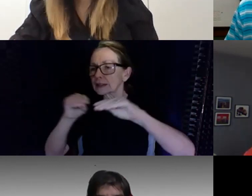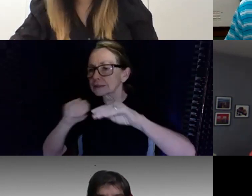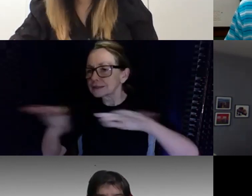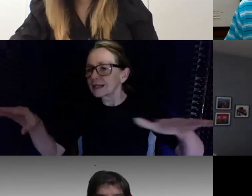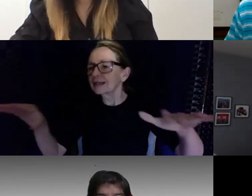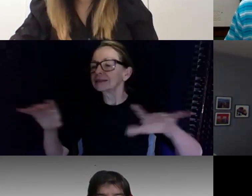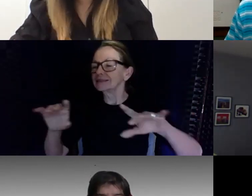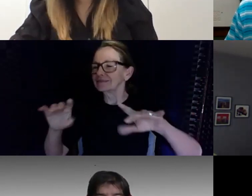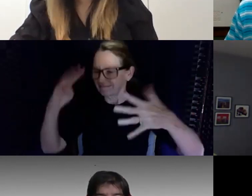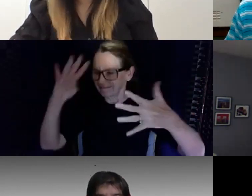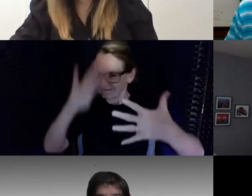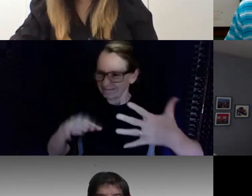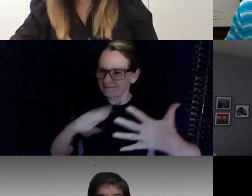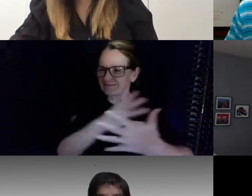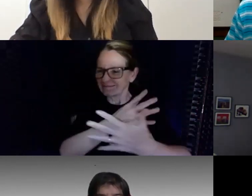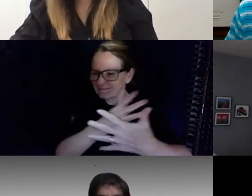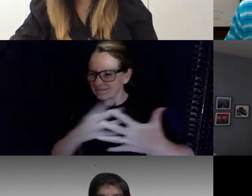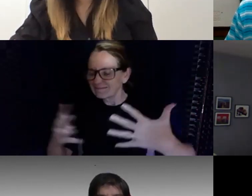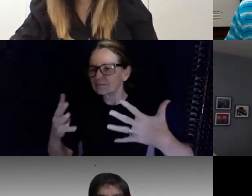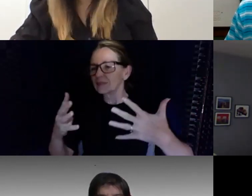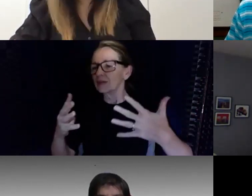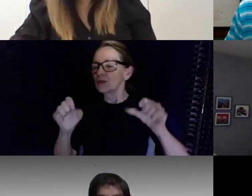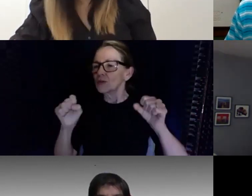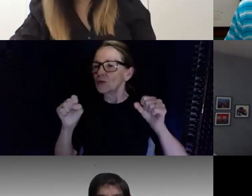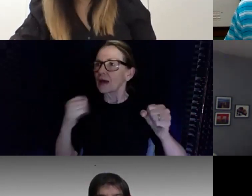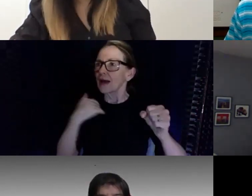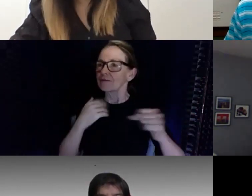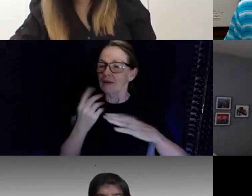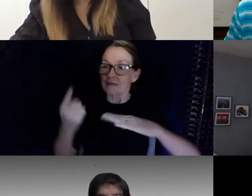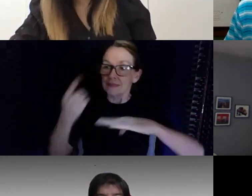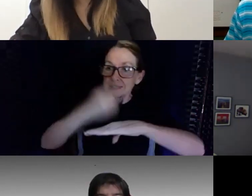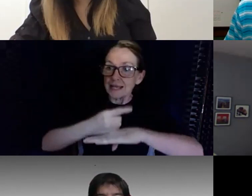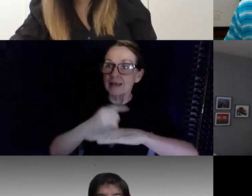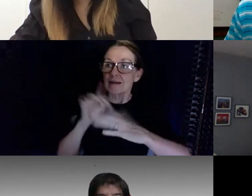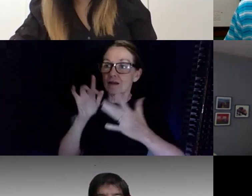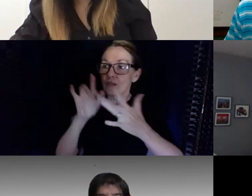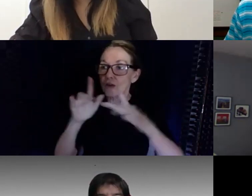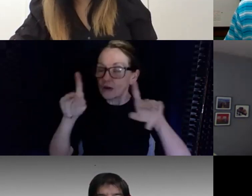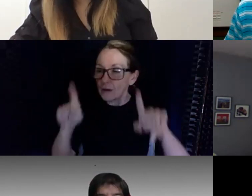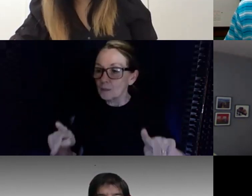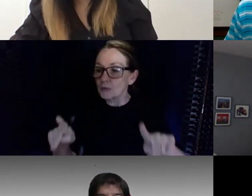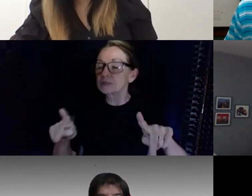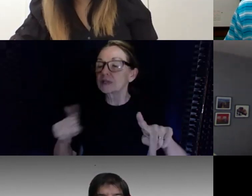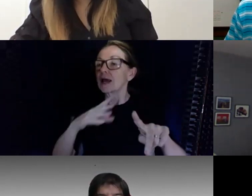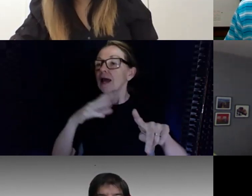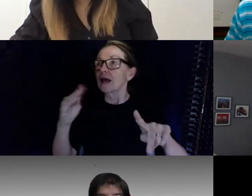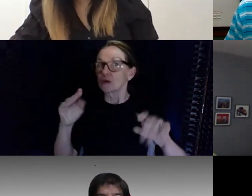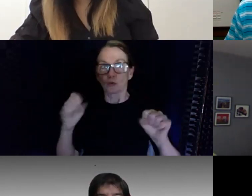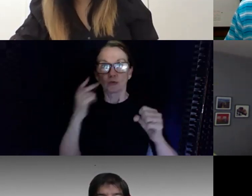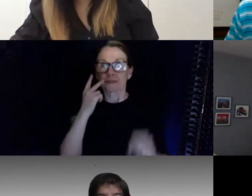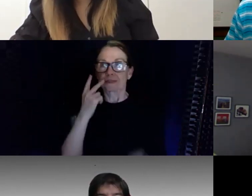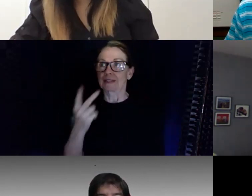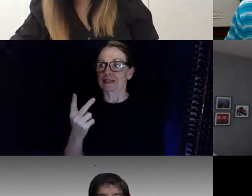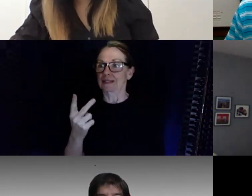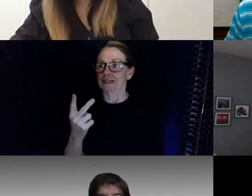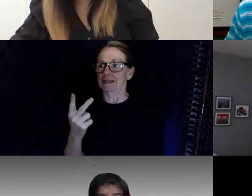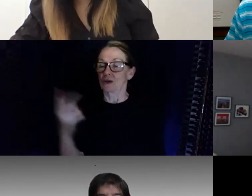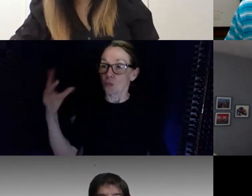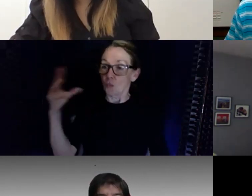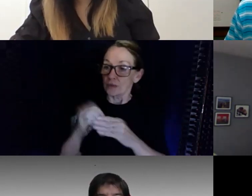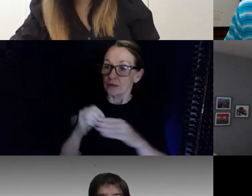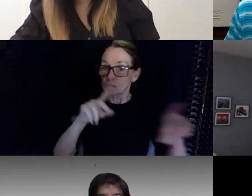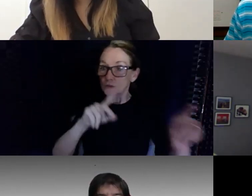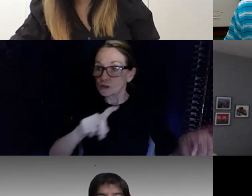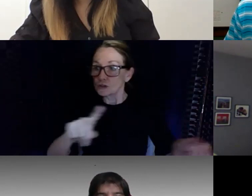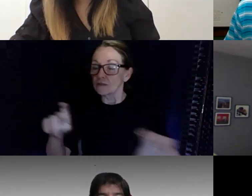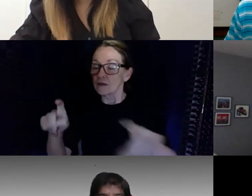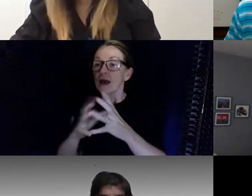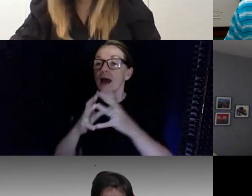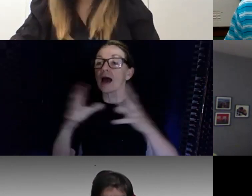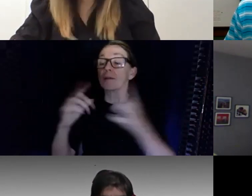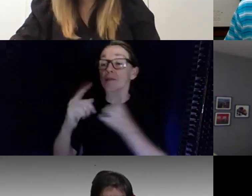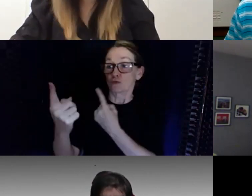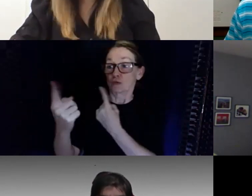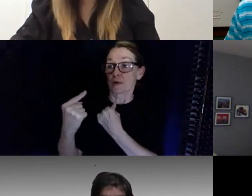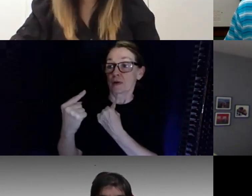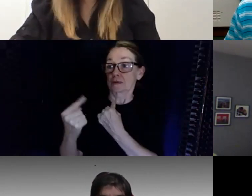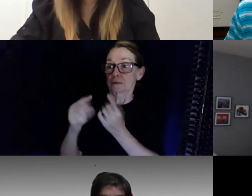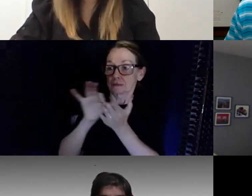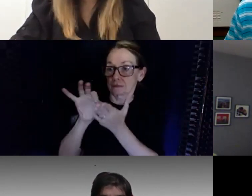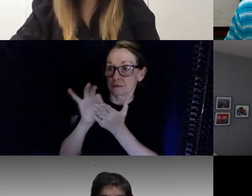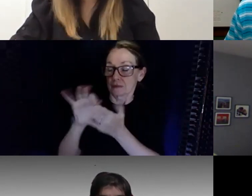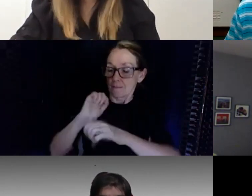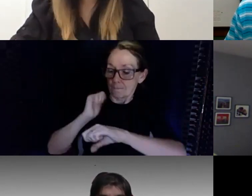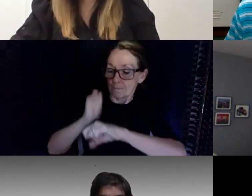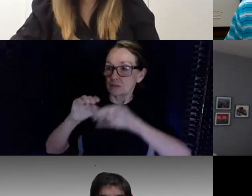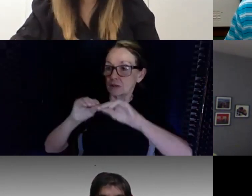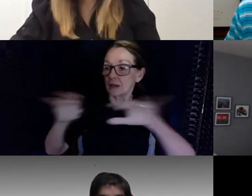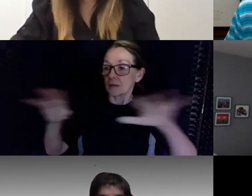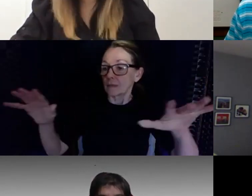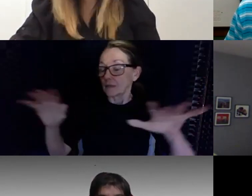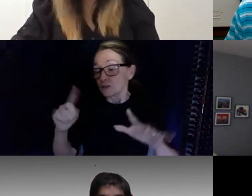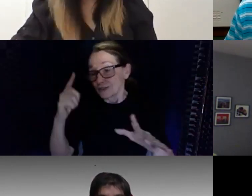YOU WERE ABLE TO GET CONFIRMATION THAT IT WAS SENT IN PARTICULAR LIST SERVES.